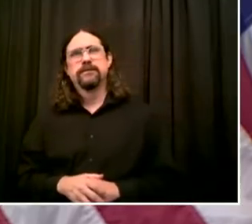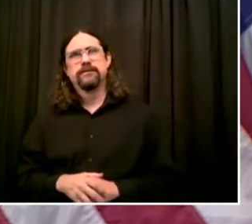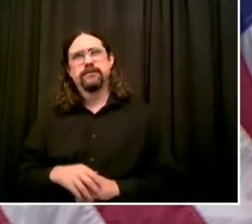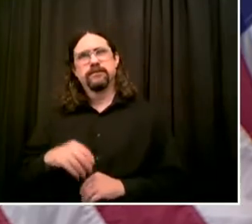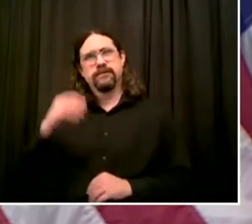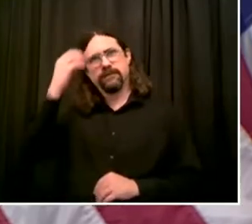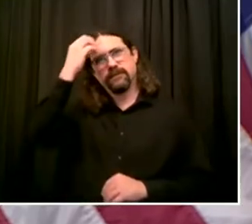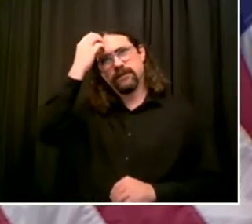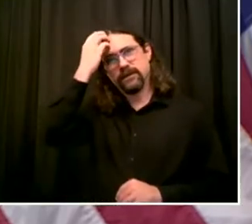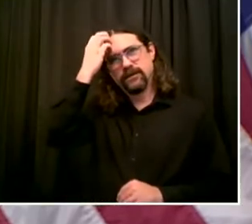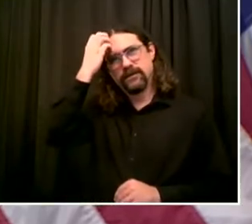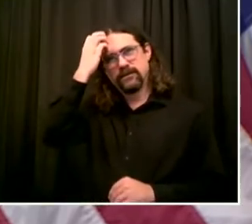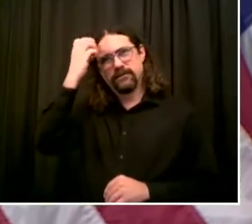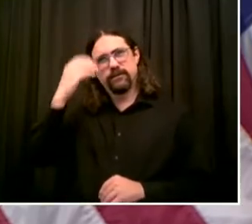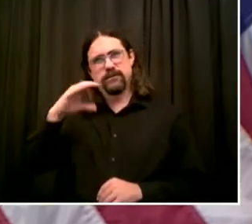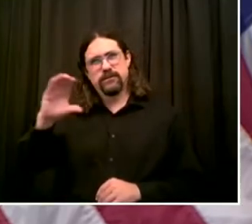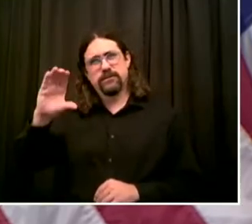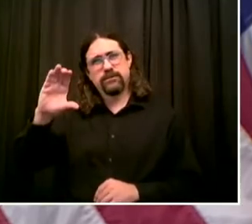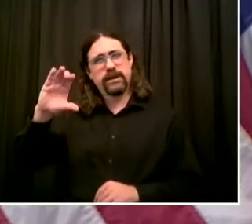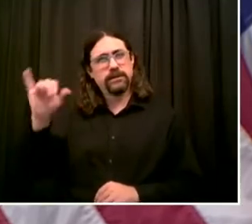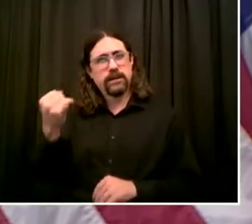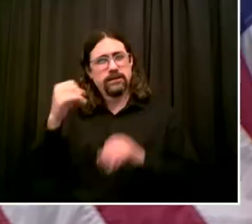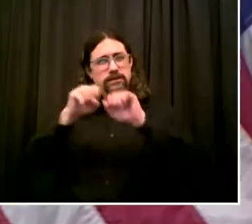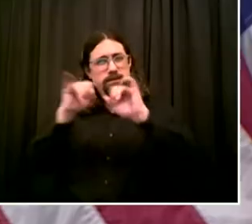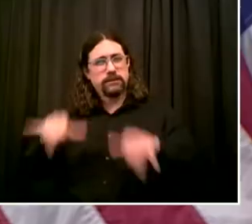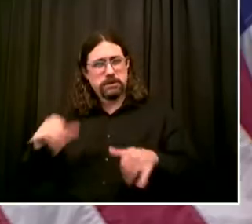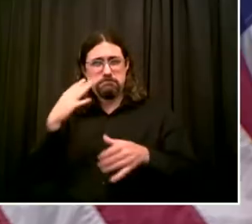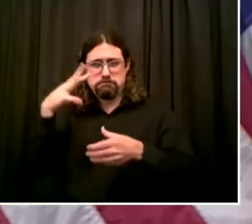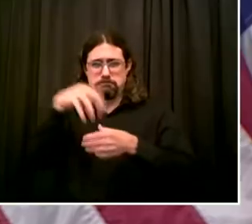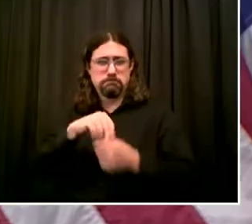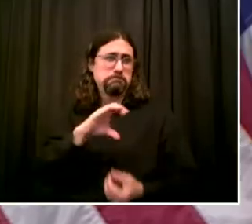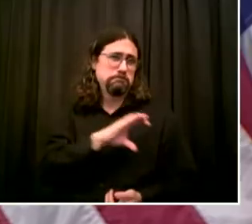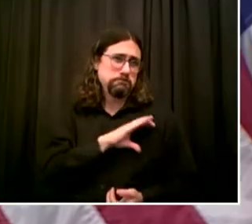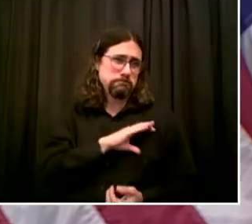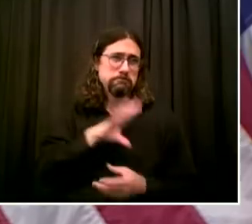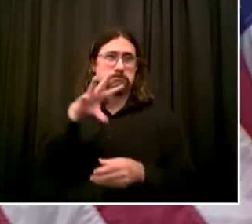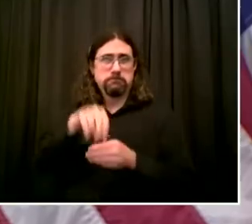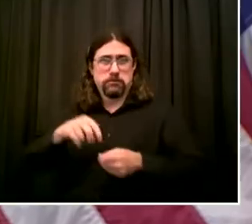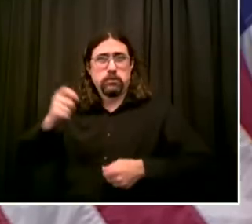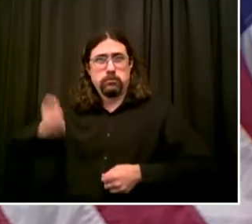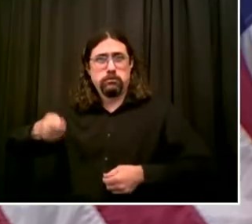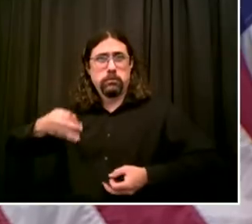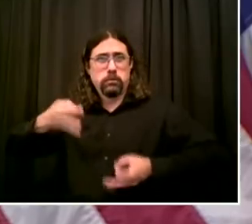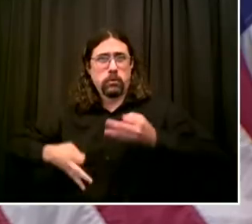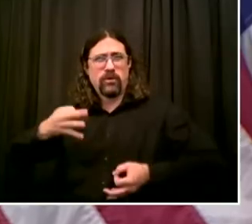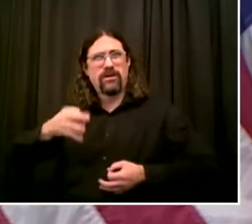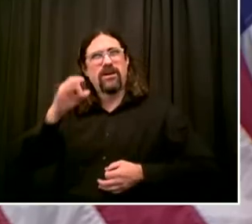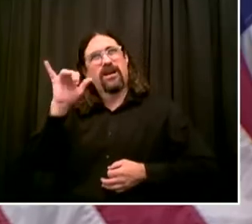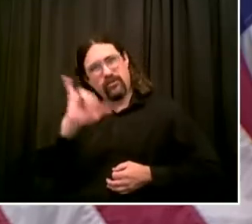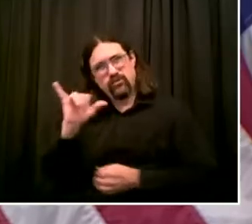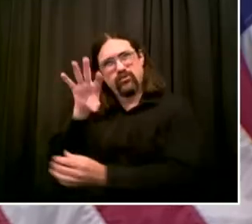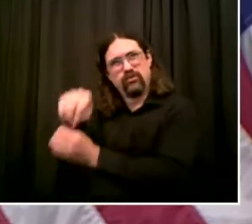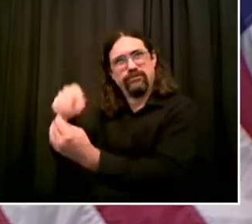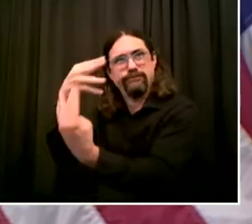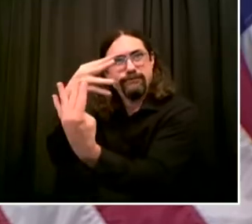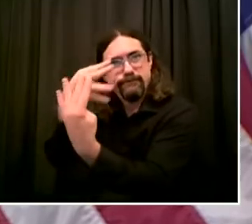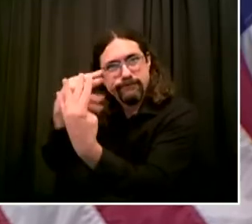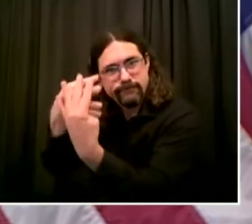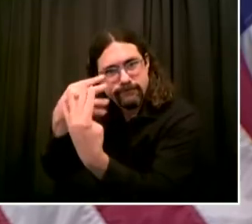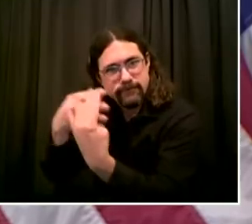FUTUREm]W &C WE HAVE jG4÷TO LIVE WITH THE EN CRIMINAL JUSTICE SYST EMAND THAT MEANS OUR TAILS AS LLWE. THAT MEANS OUR DEPARTMENT OF CORERCTIONS. WE HAVE MADAE T LOOF CHANGES